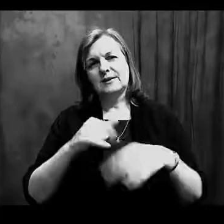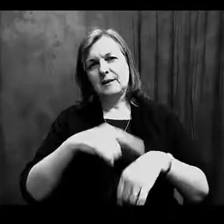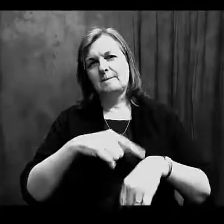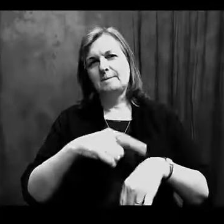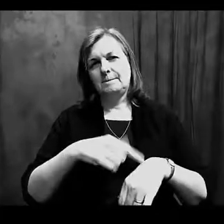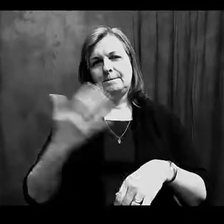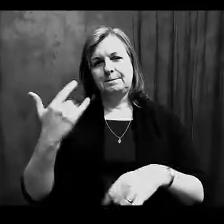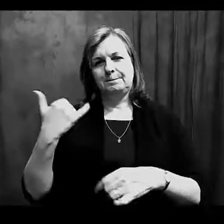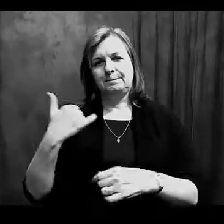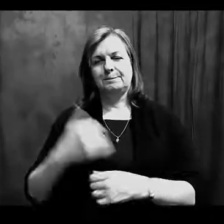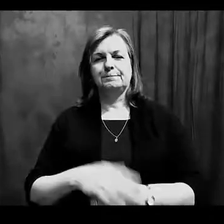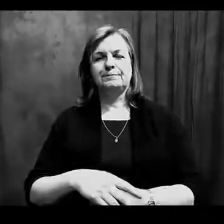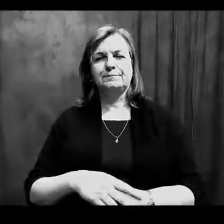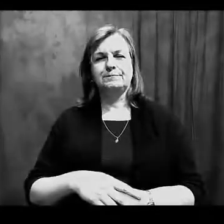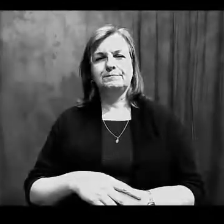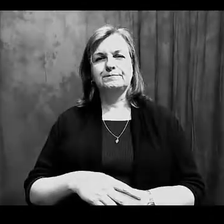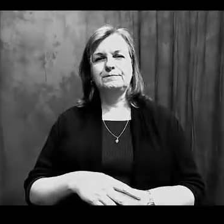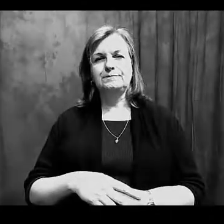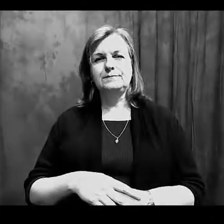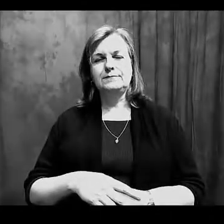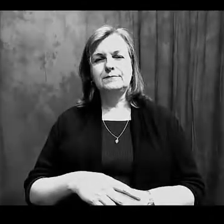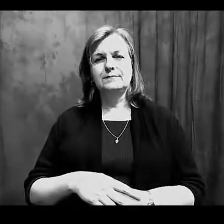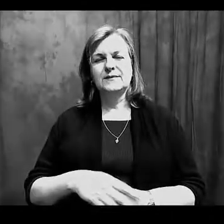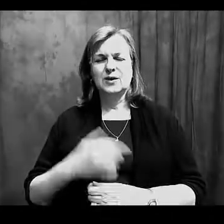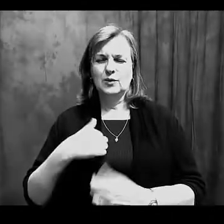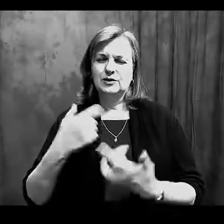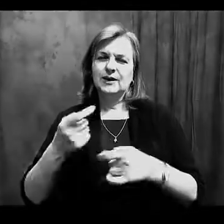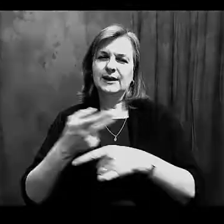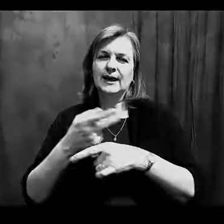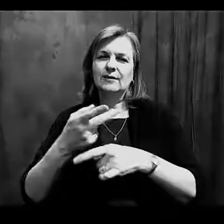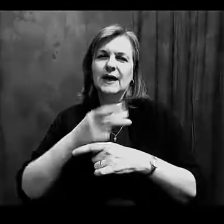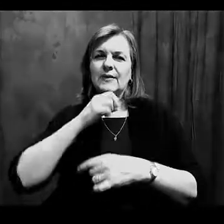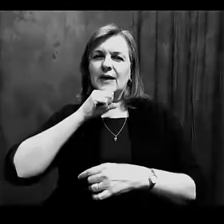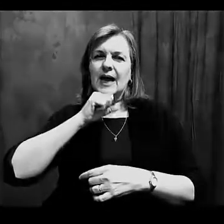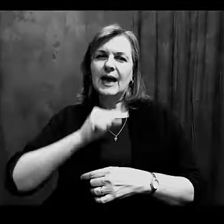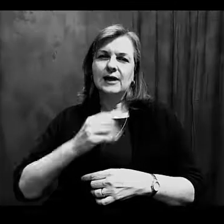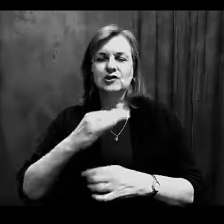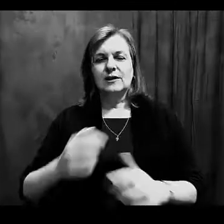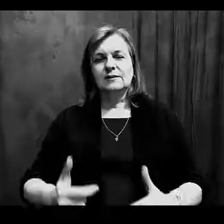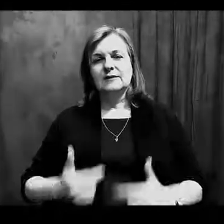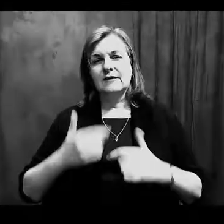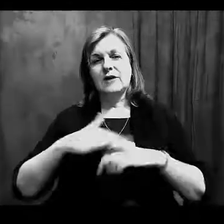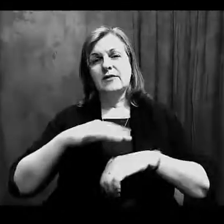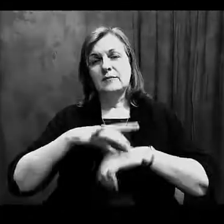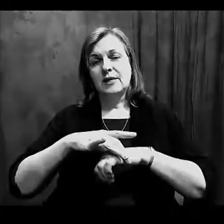we actually look at calculating age and life on this planet